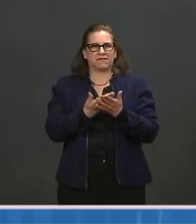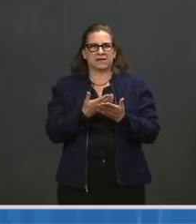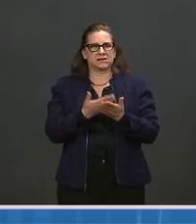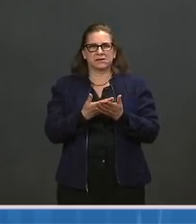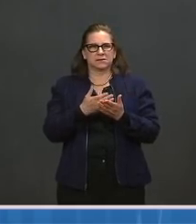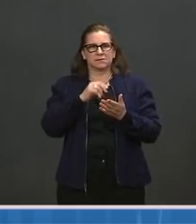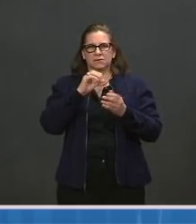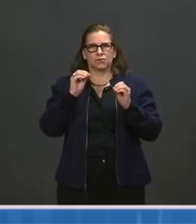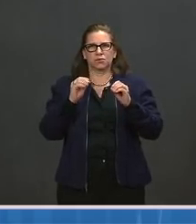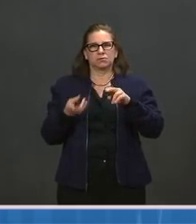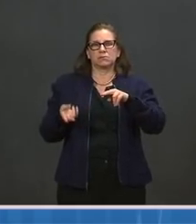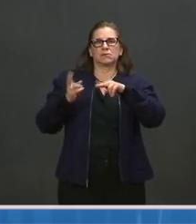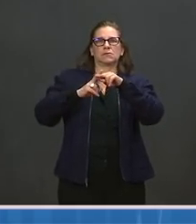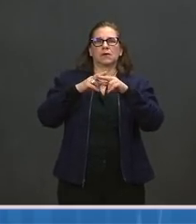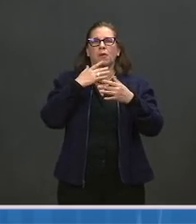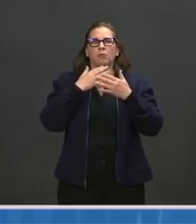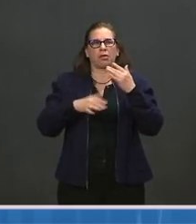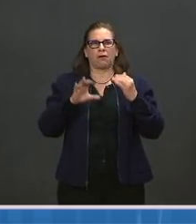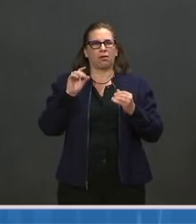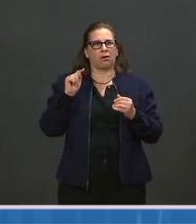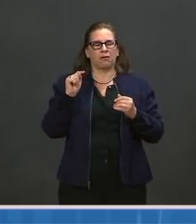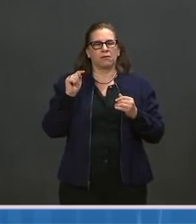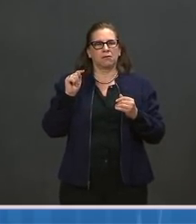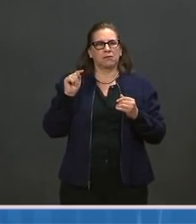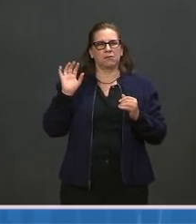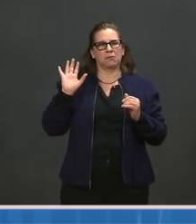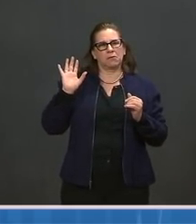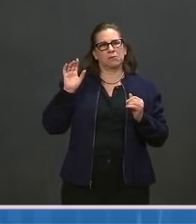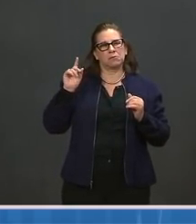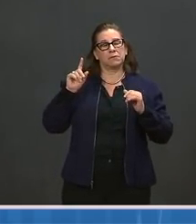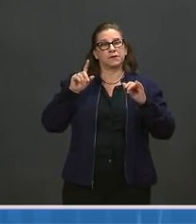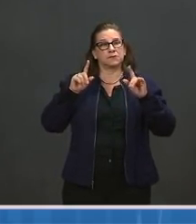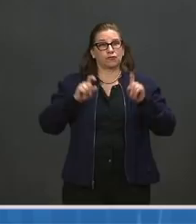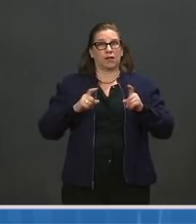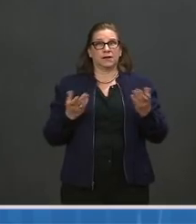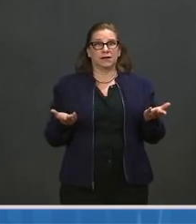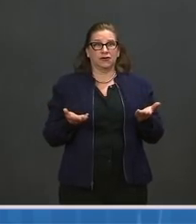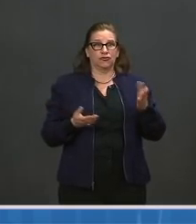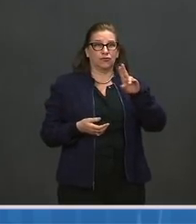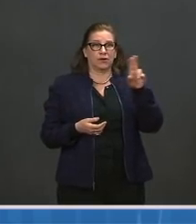they did also not see this, even though it was only in 30-plus thousand.